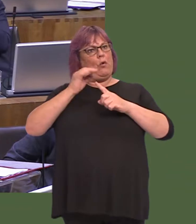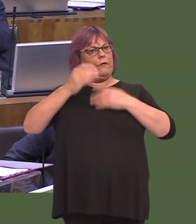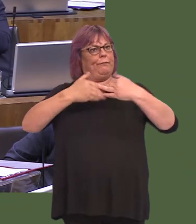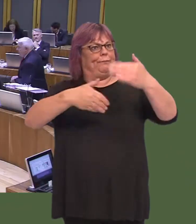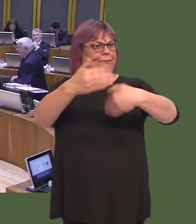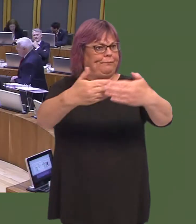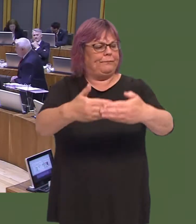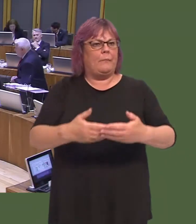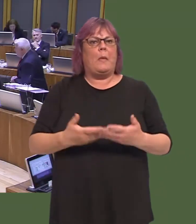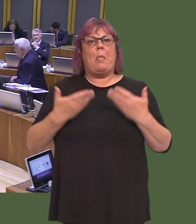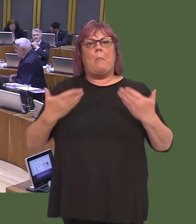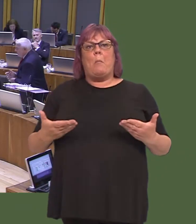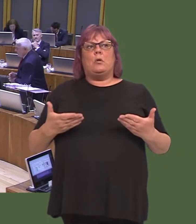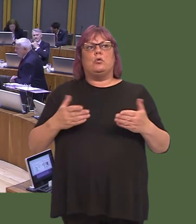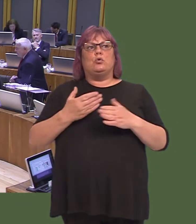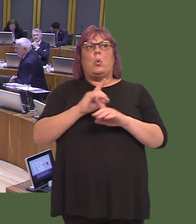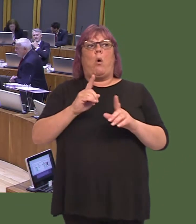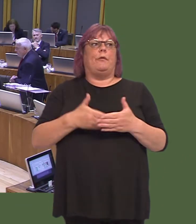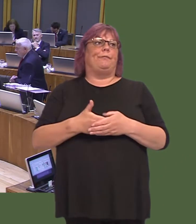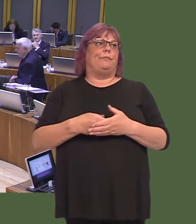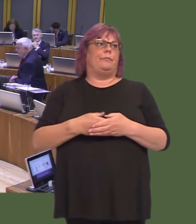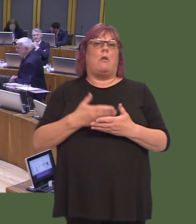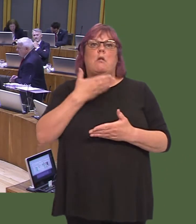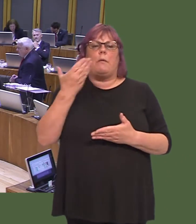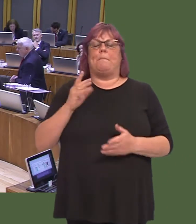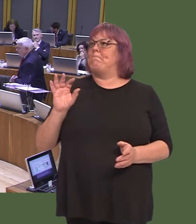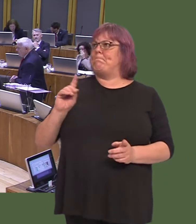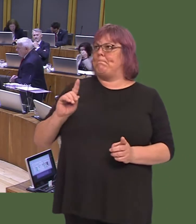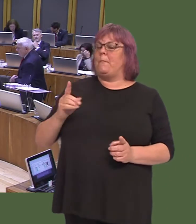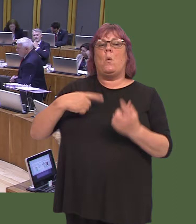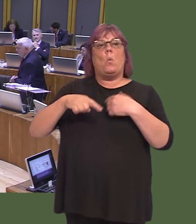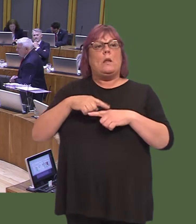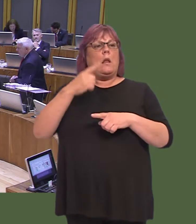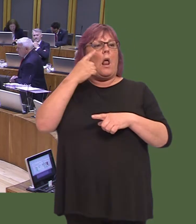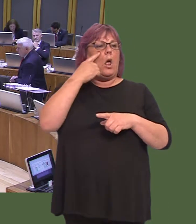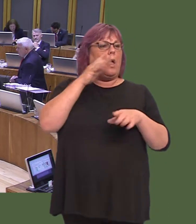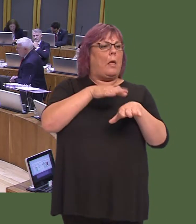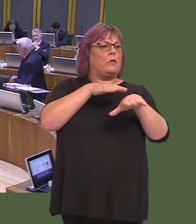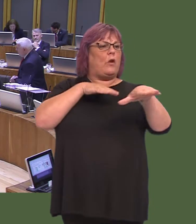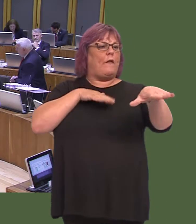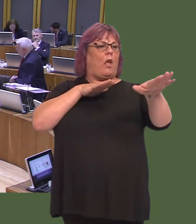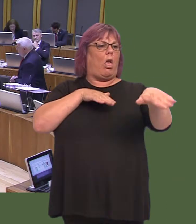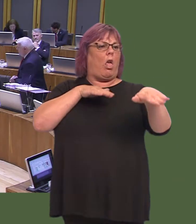describedóshe's right. In the meantime, what do we do? We can't do nothing. Well, firstly, we need to make sure that we remove areas where traffic is idling with